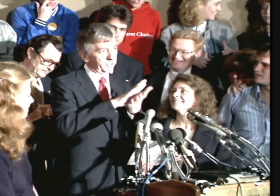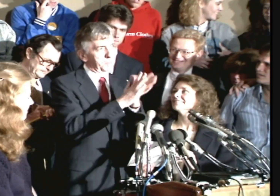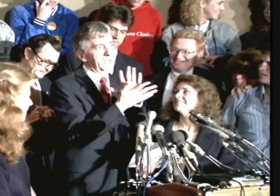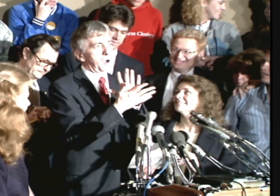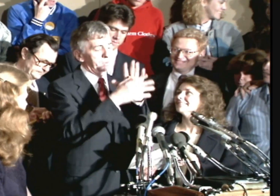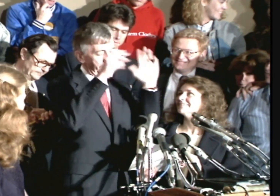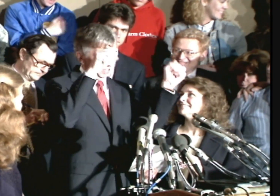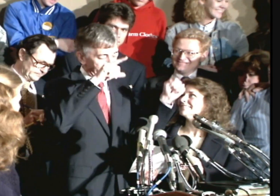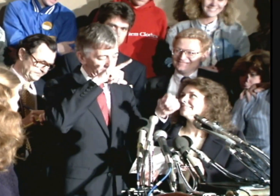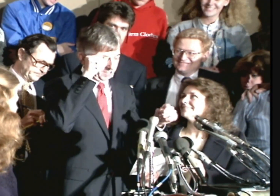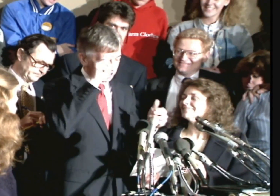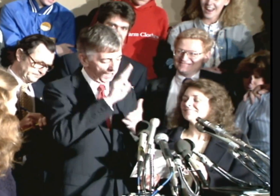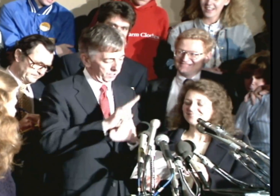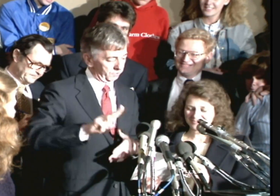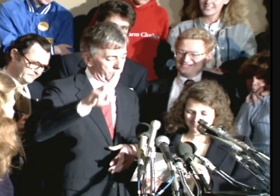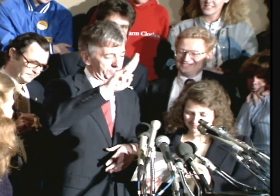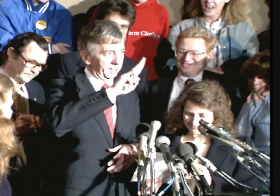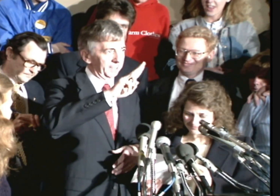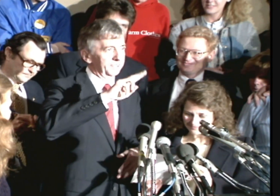to become the President of Gallaudet University.